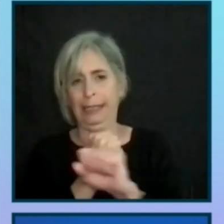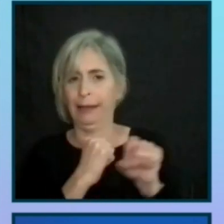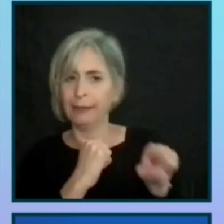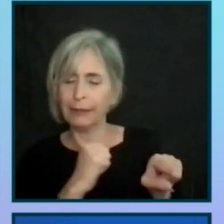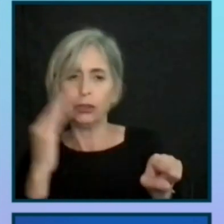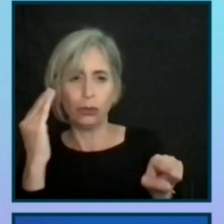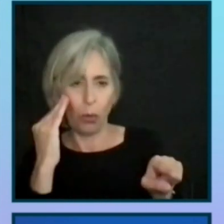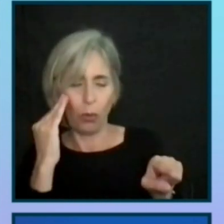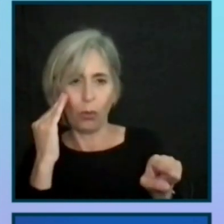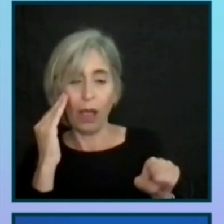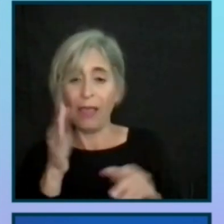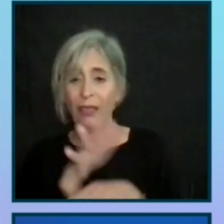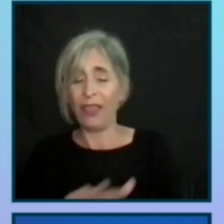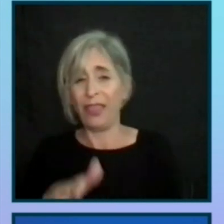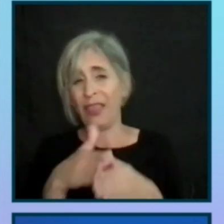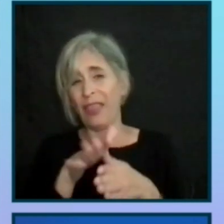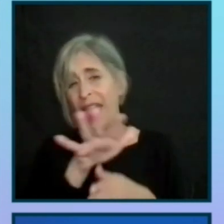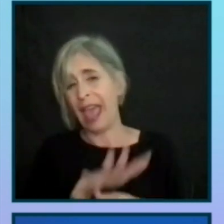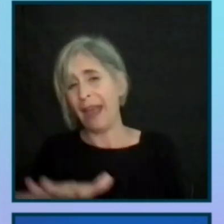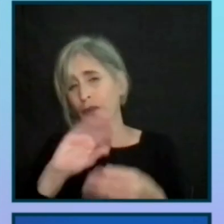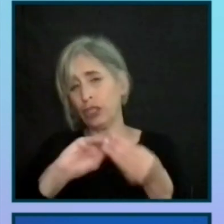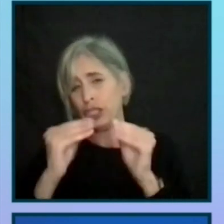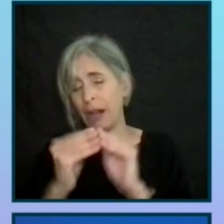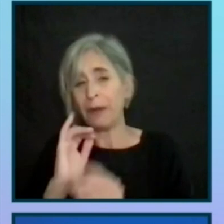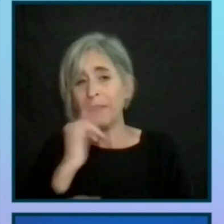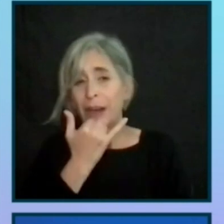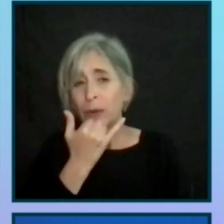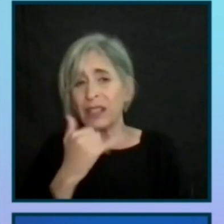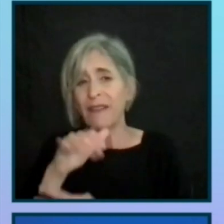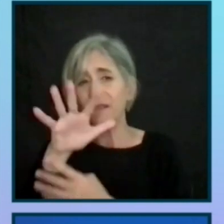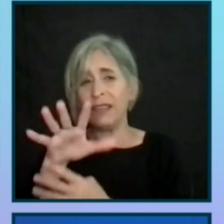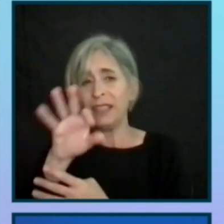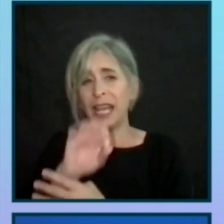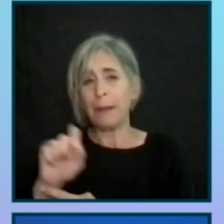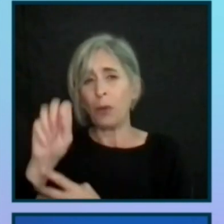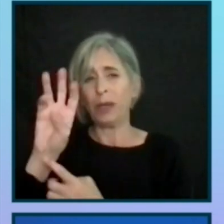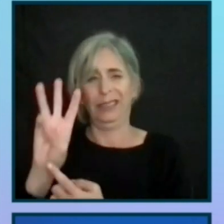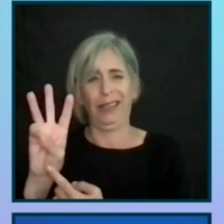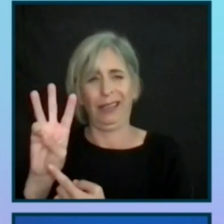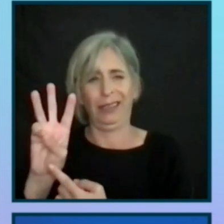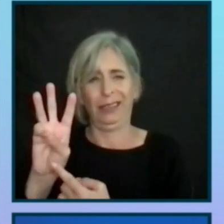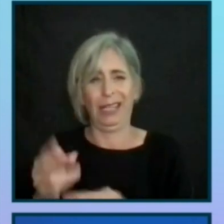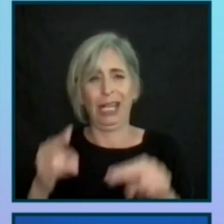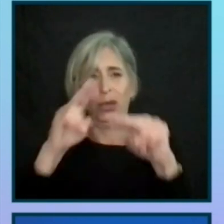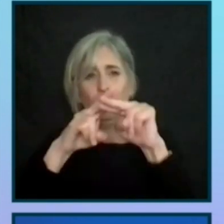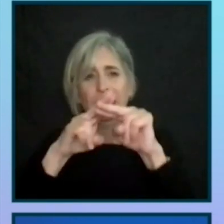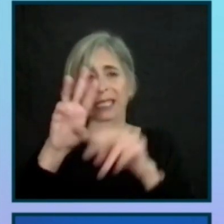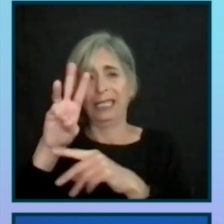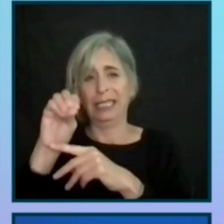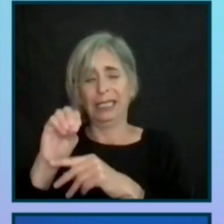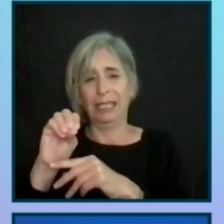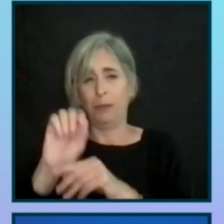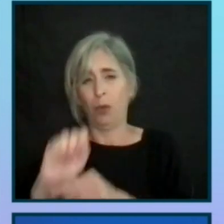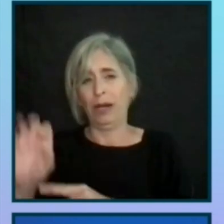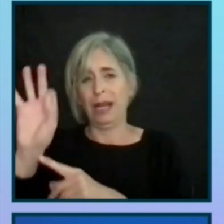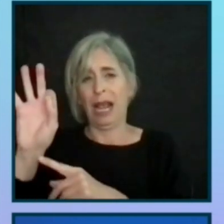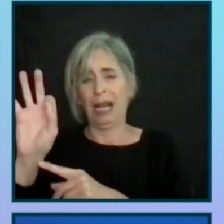And the average number of errors in 2019 were 59.6. They went up to 60.9 and thank GAAD in 2021,